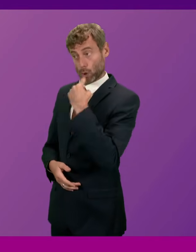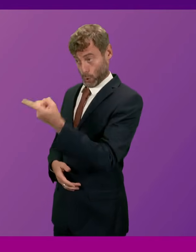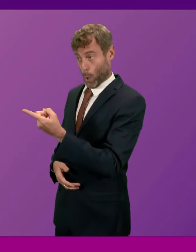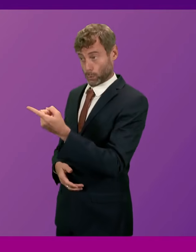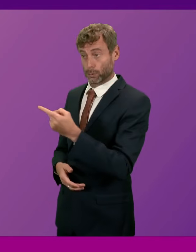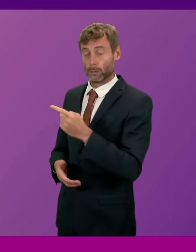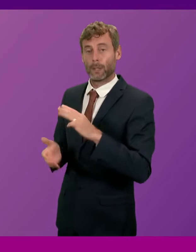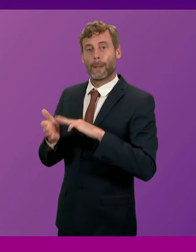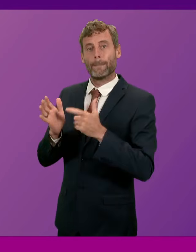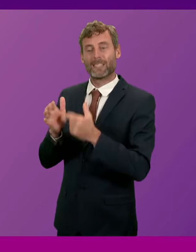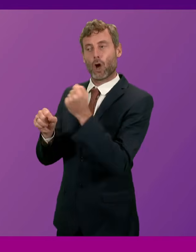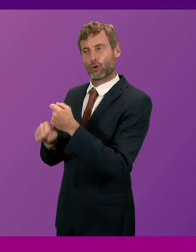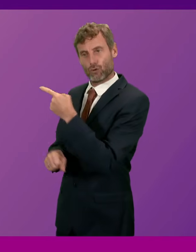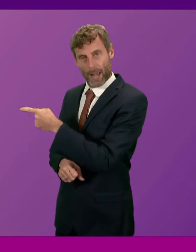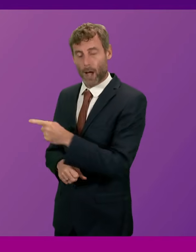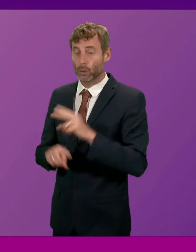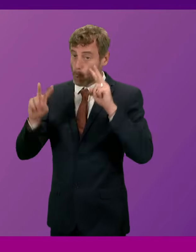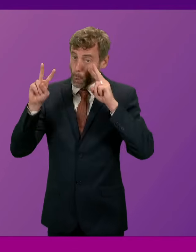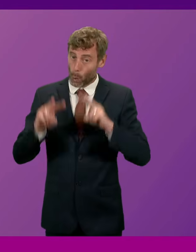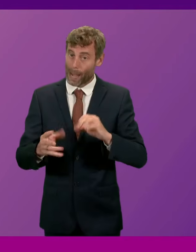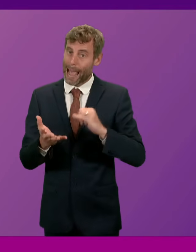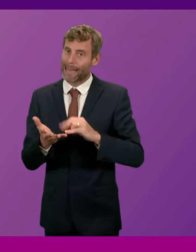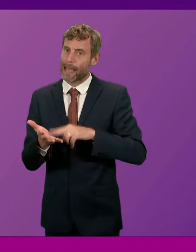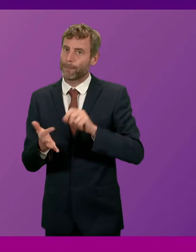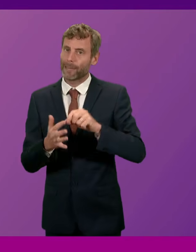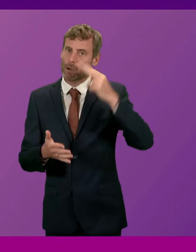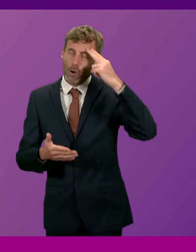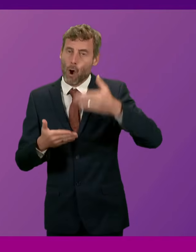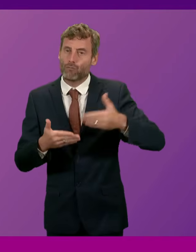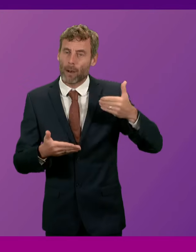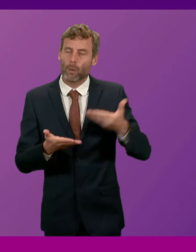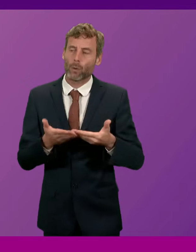Greer, that if anyone wanted an idea of what a Labour Government would look like,